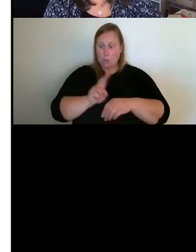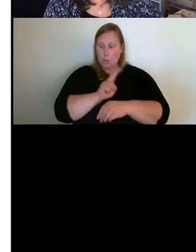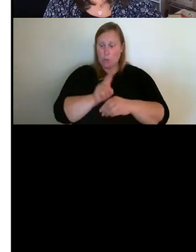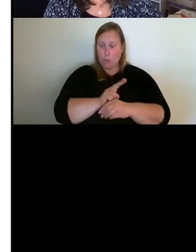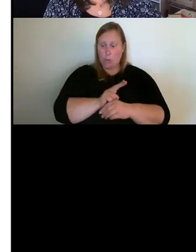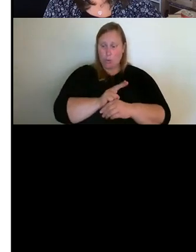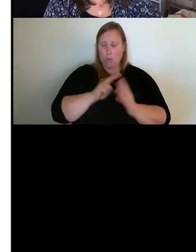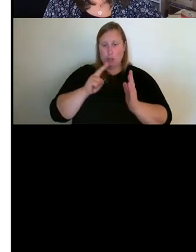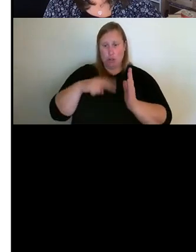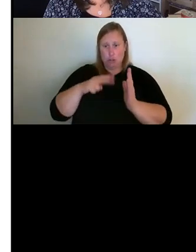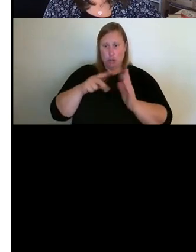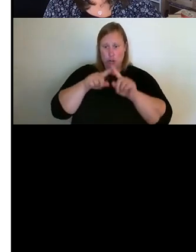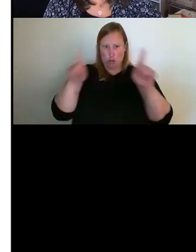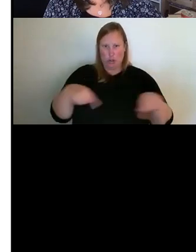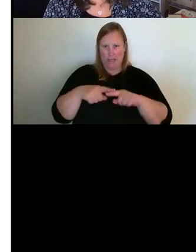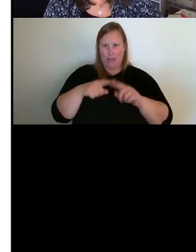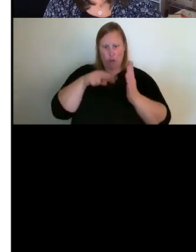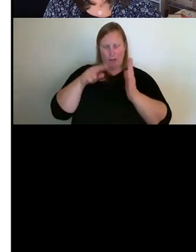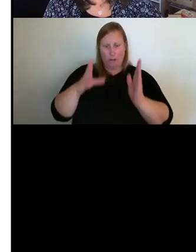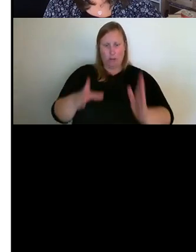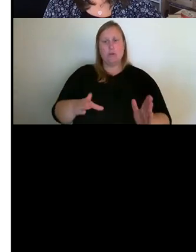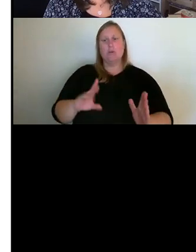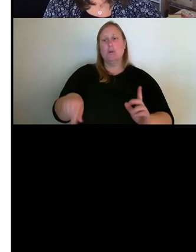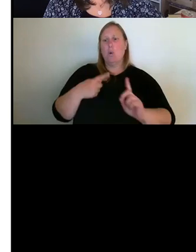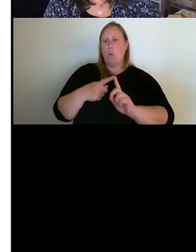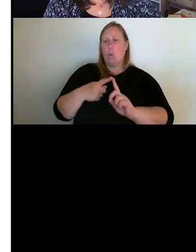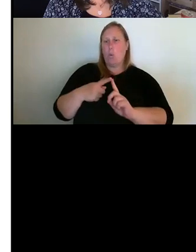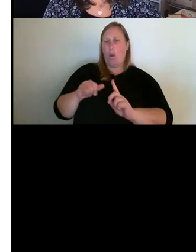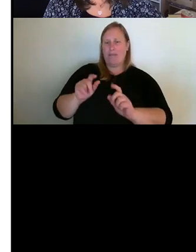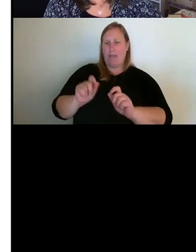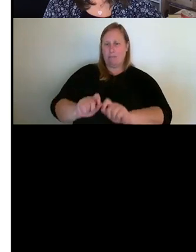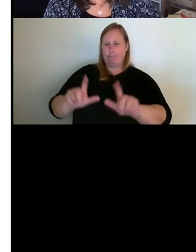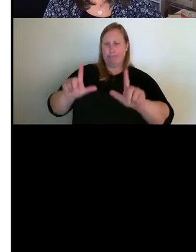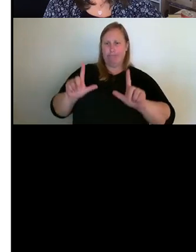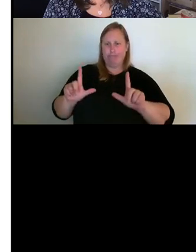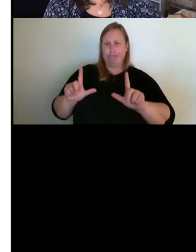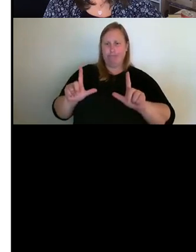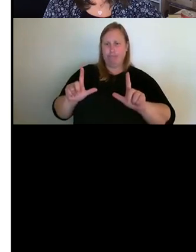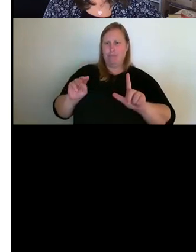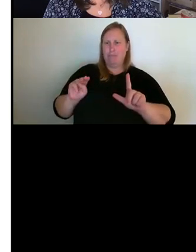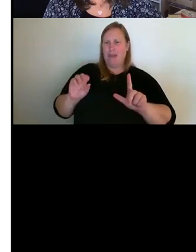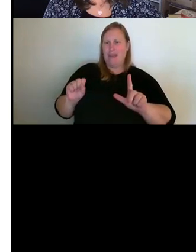themselves, when the readability statistics come up, Microsoft was kind enough to share what